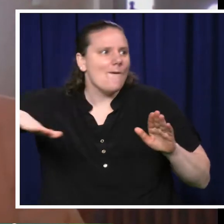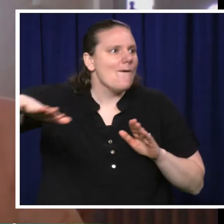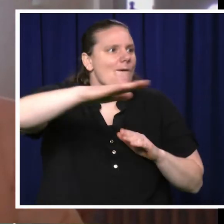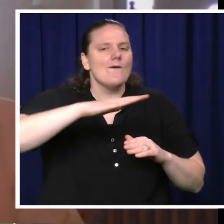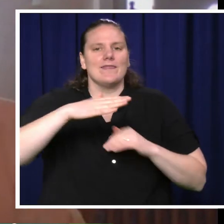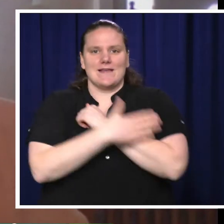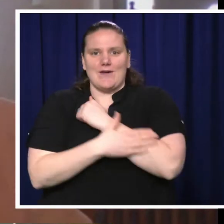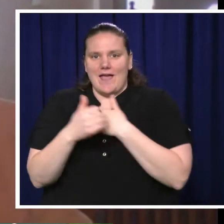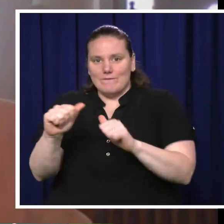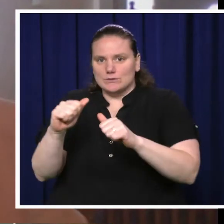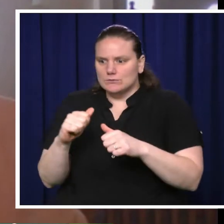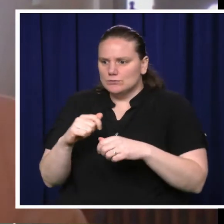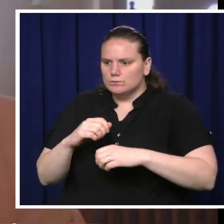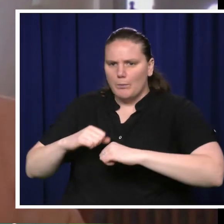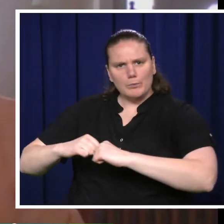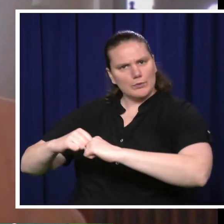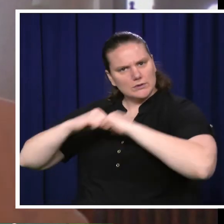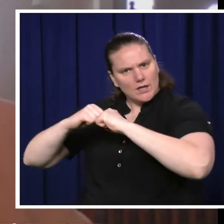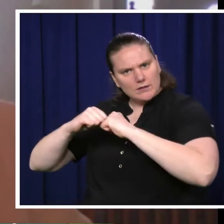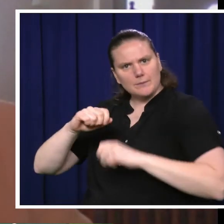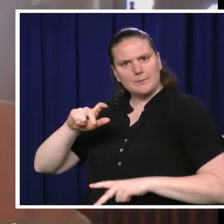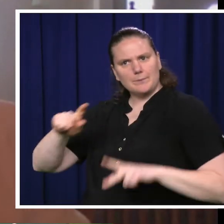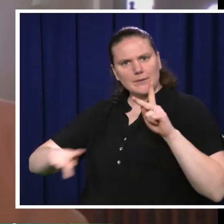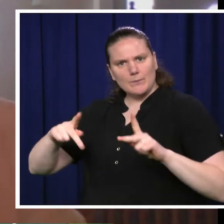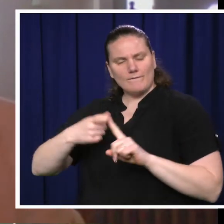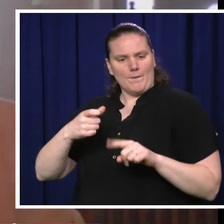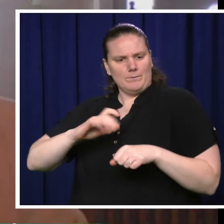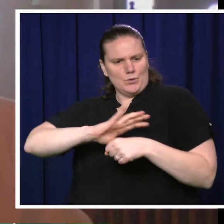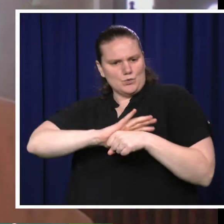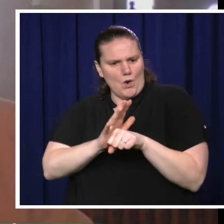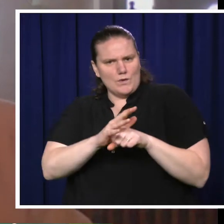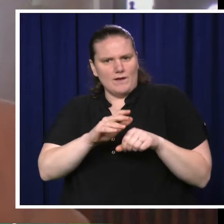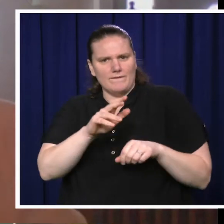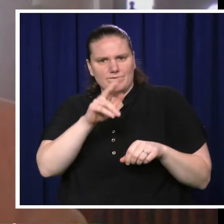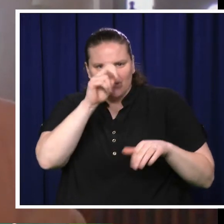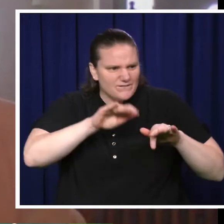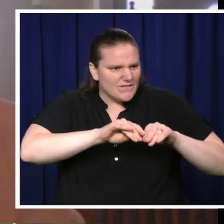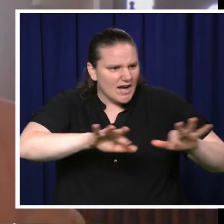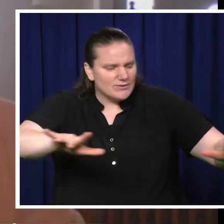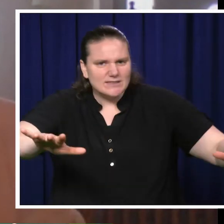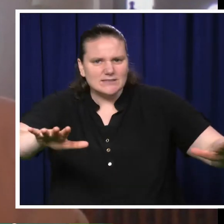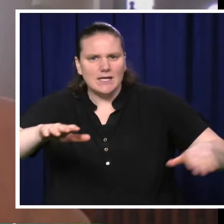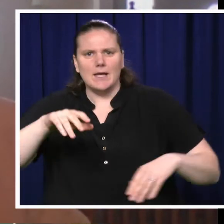personification of the county's efforts to contain and protect its citizens from the perils of the coronavirus